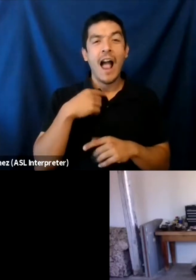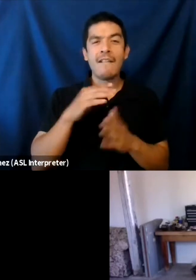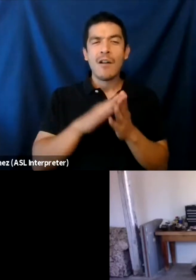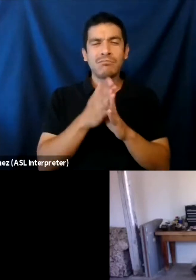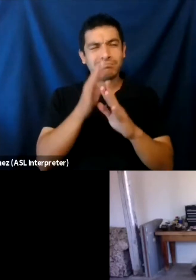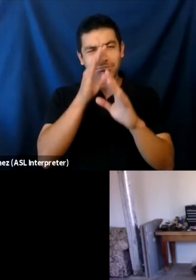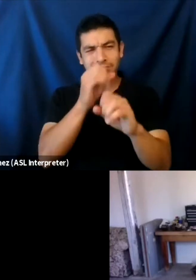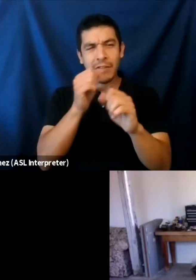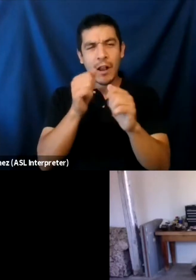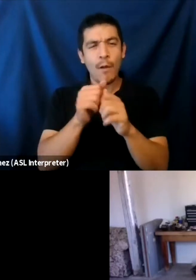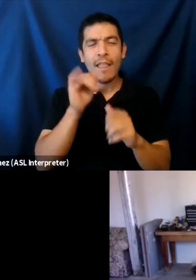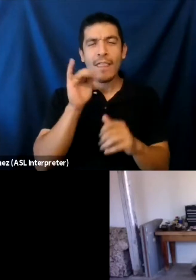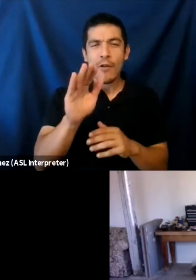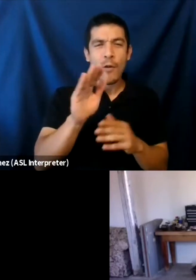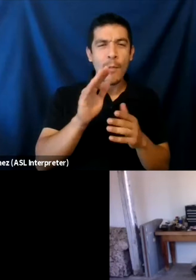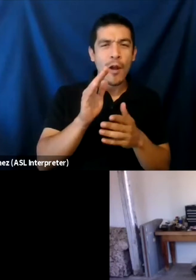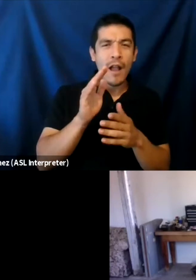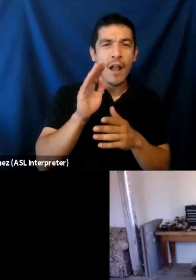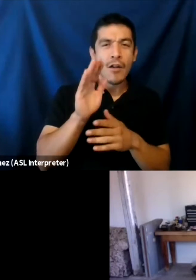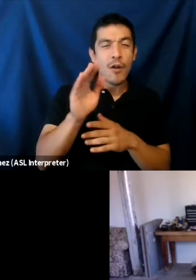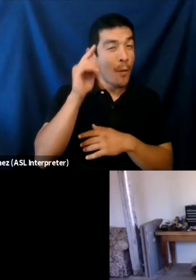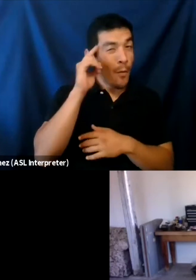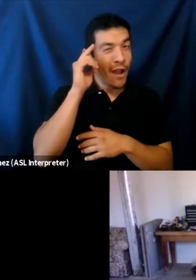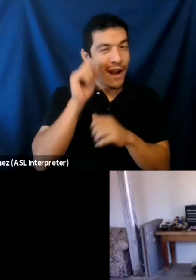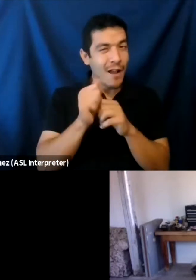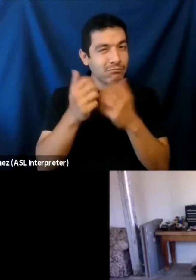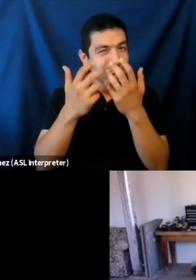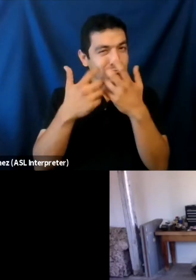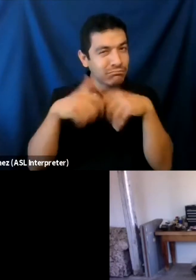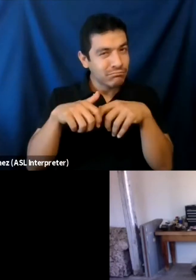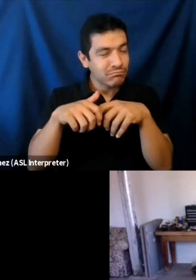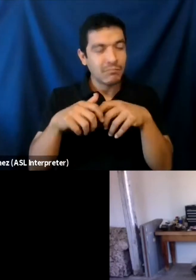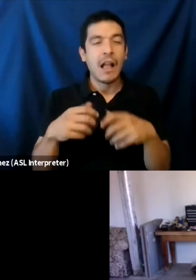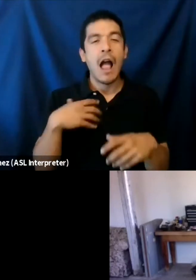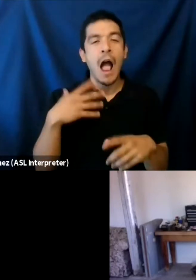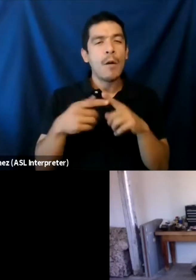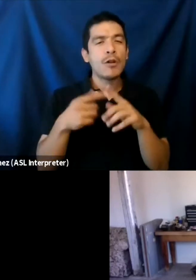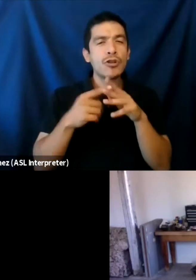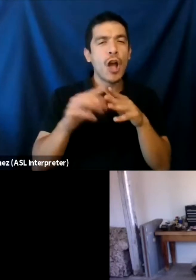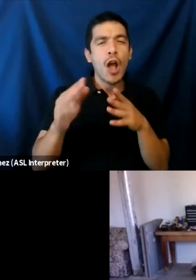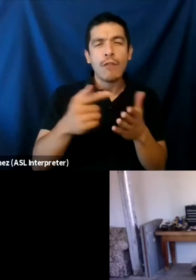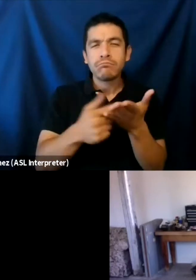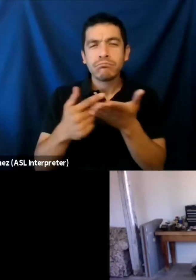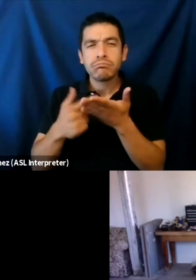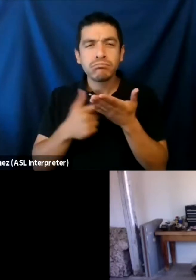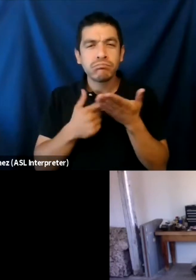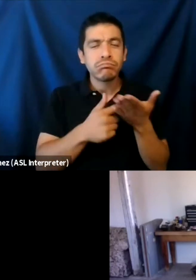with the mechanics of your brain. So I wanna start off our conversation just by really keeping the camera on you.